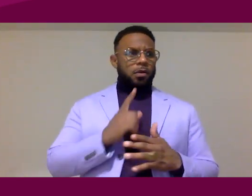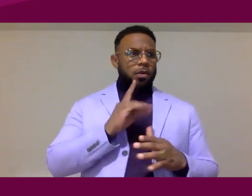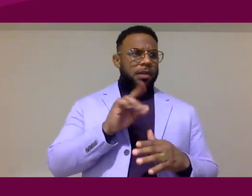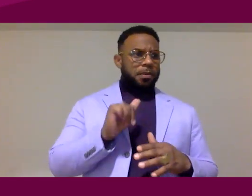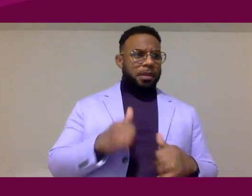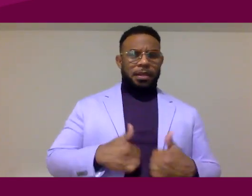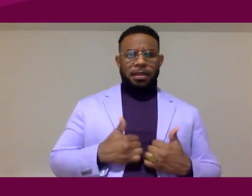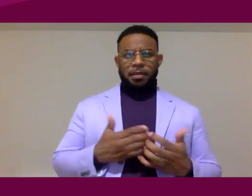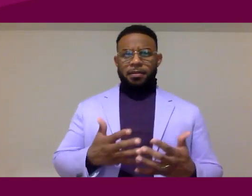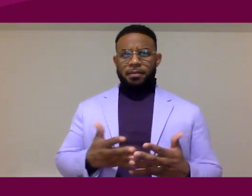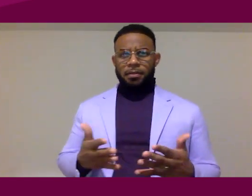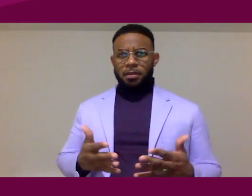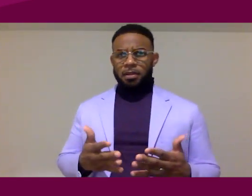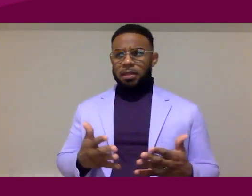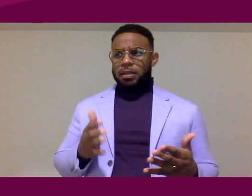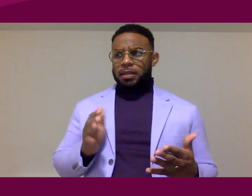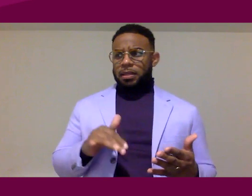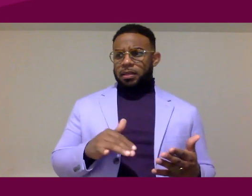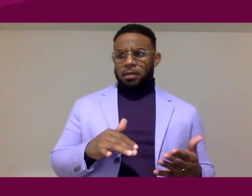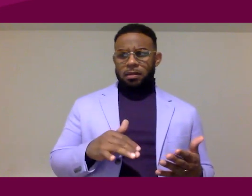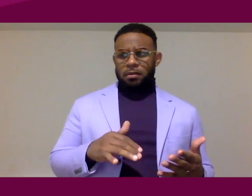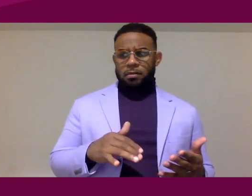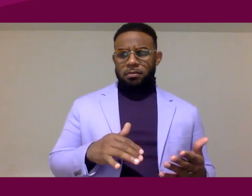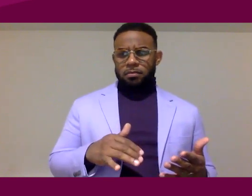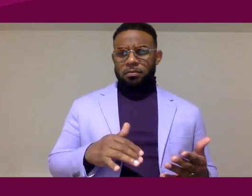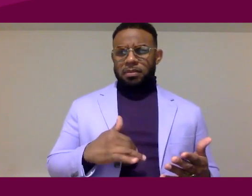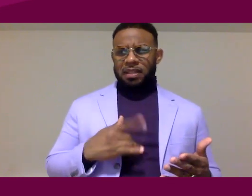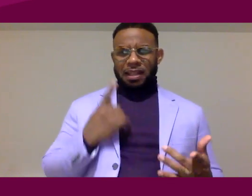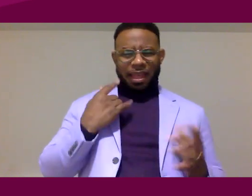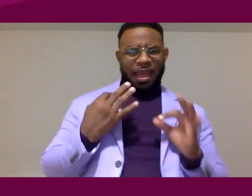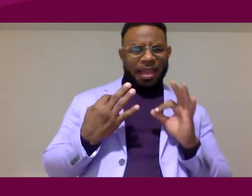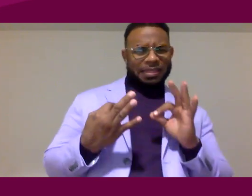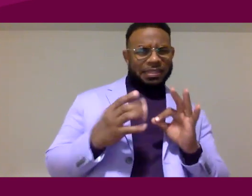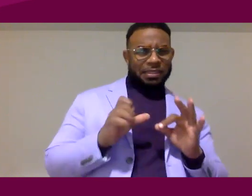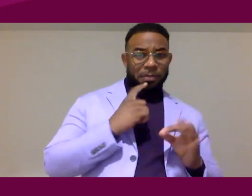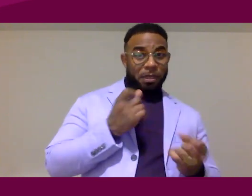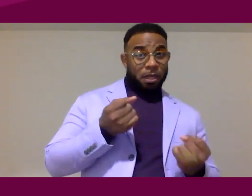their lives that ideally needs to be understood.